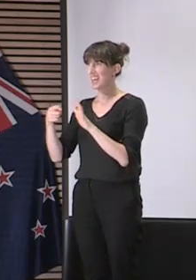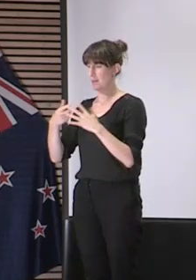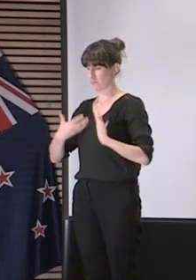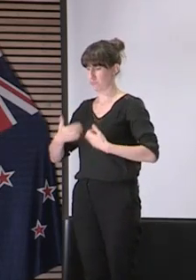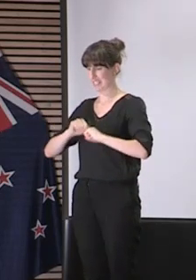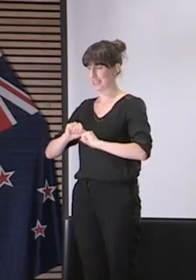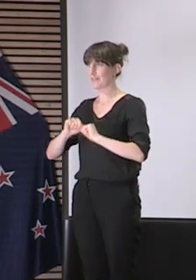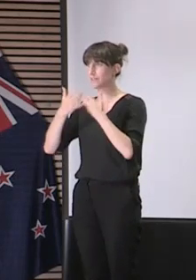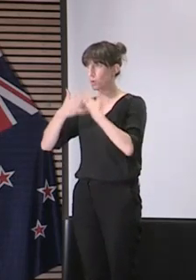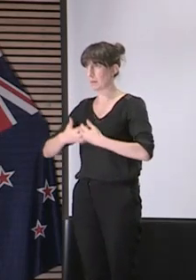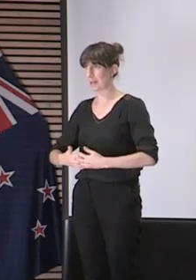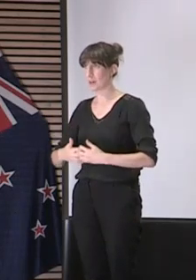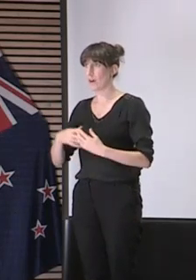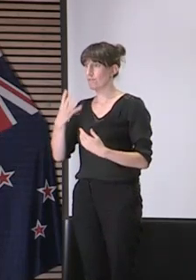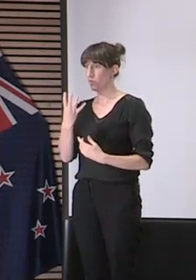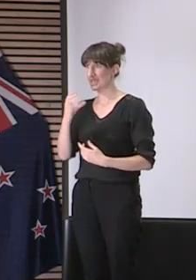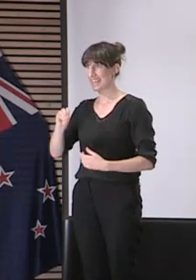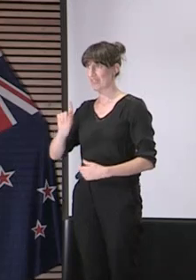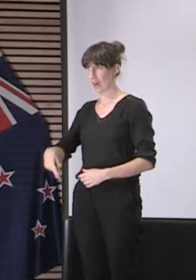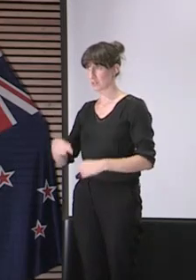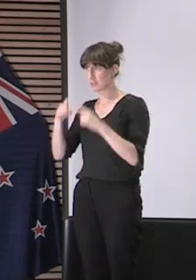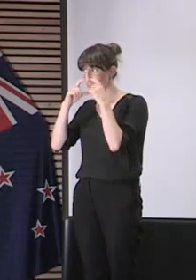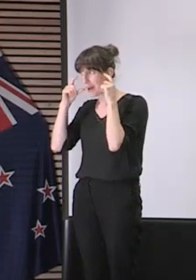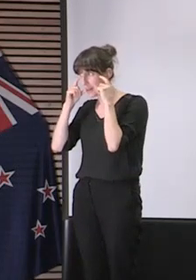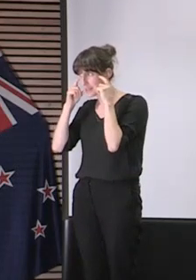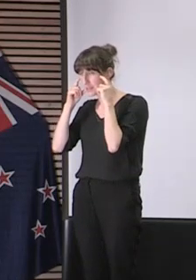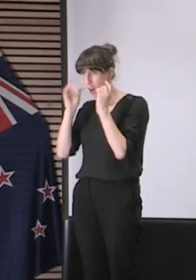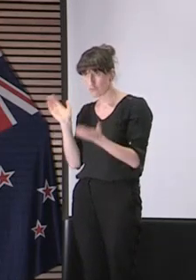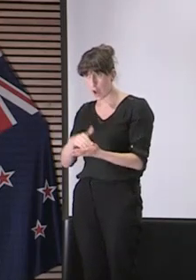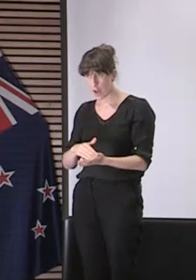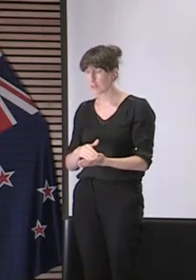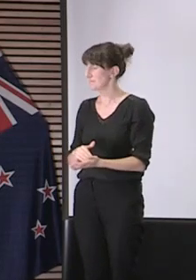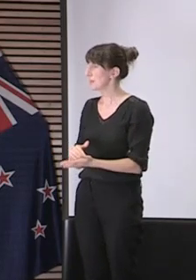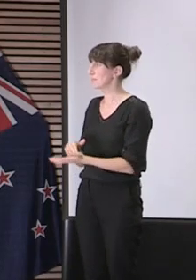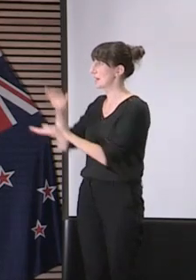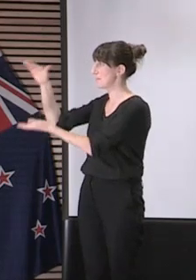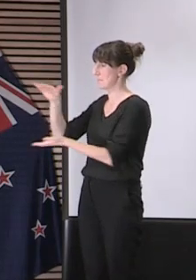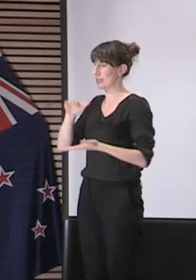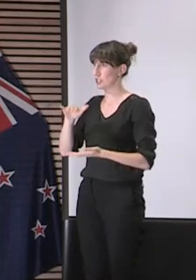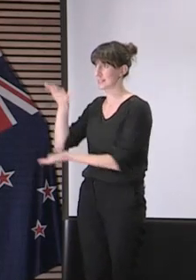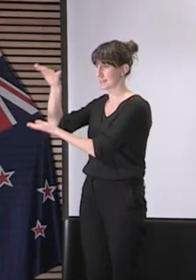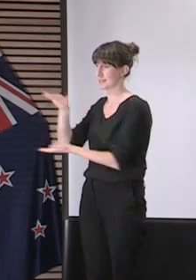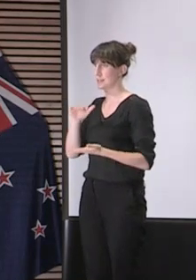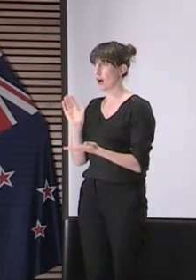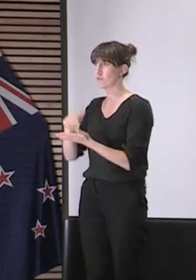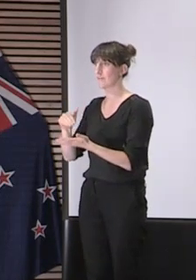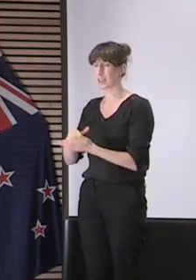under active consideration. The 40 million masks that were ordered last week, have they arrived yet and have they been distributed?